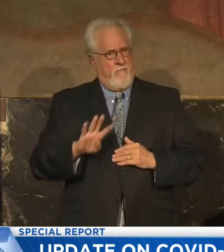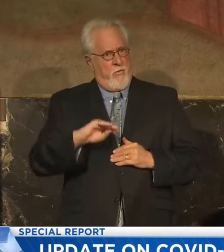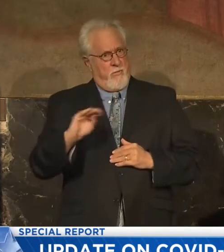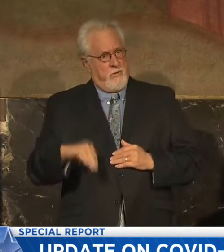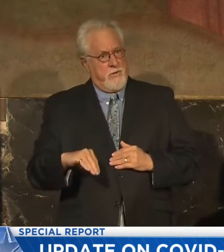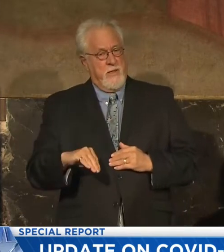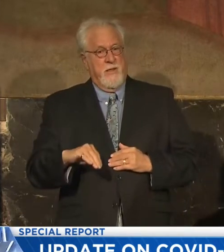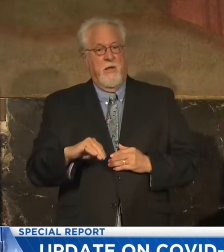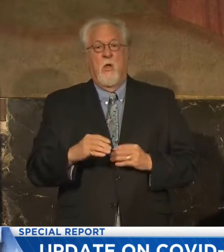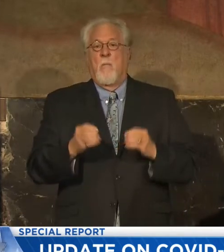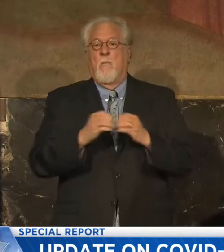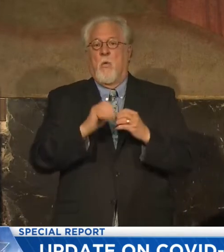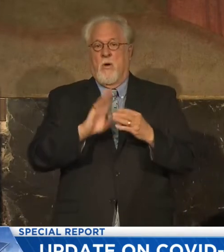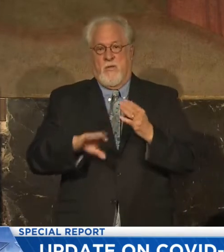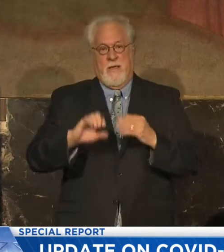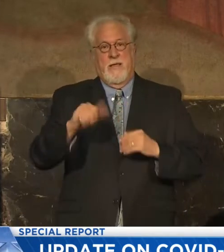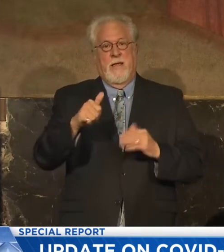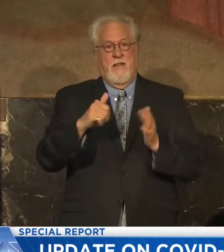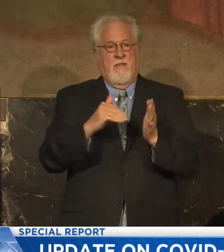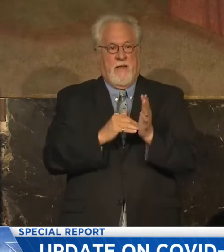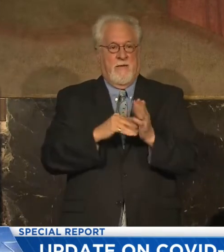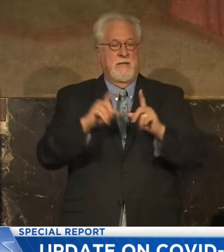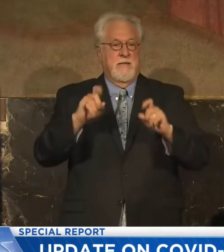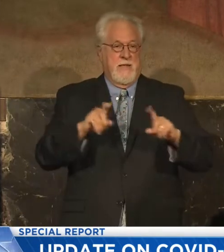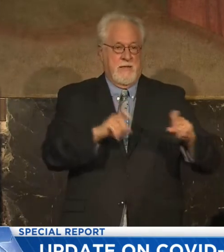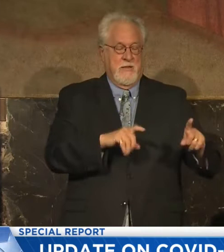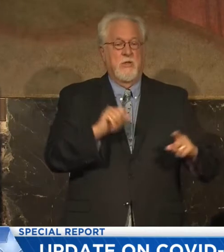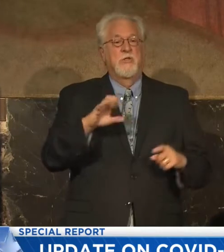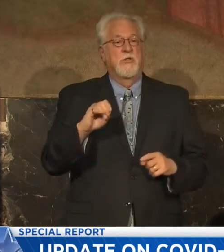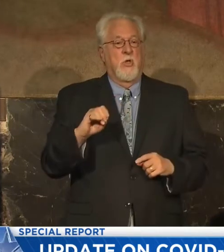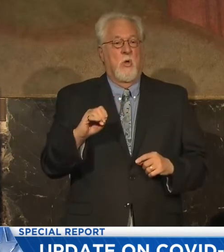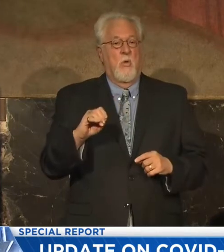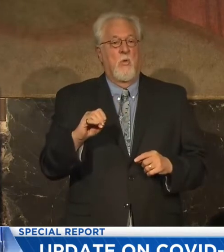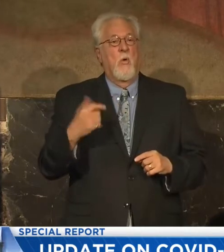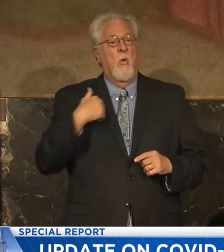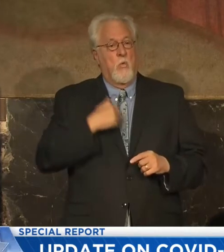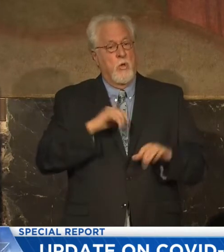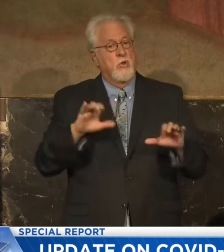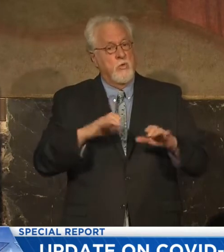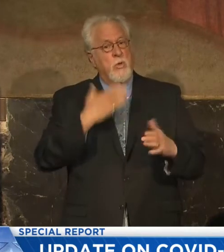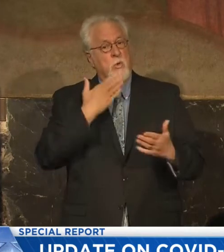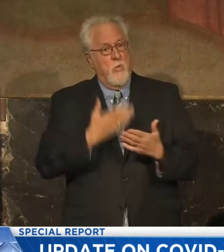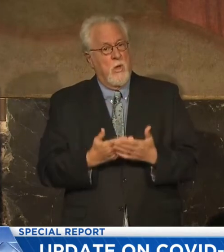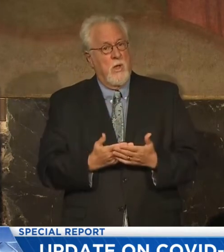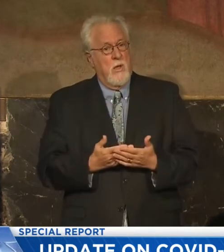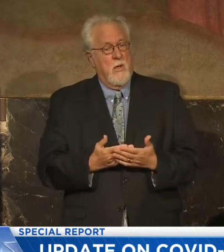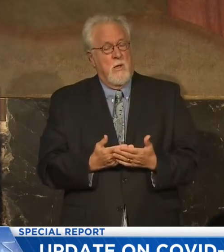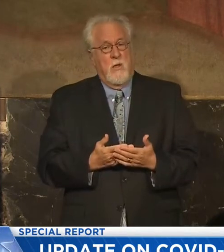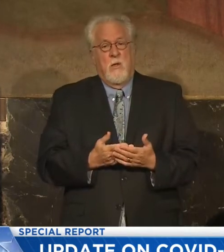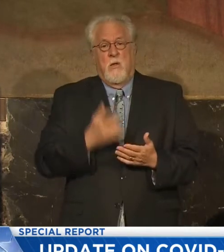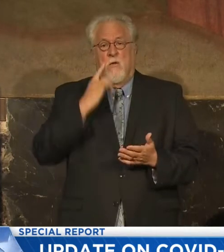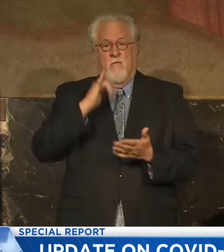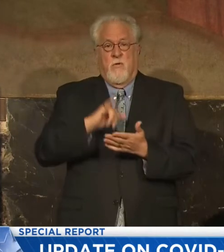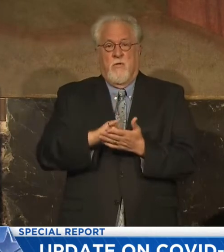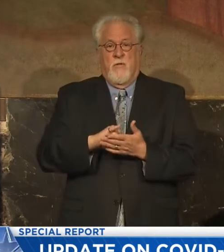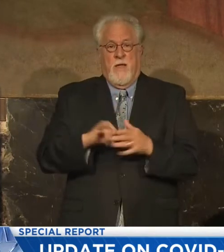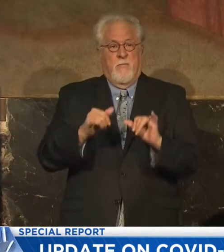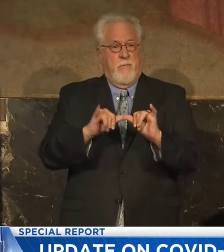AND IF YOU LOOK MORE RECENTLY AT A DAILY ON POSITIVITY, THEY'LL ALL BEEN BELOW 10%. TODAY WAS 6.7%.